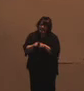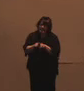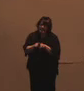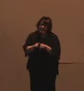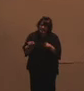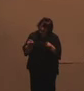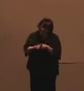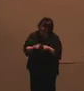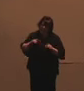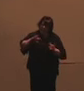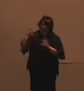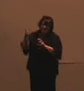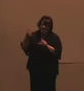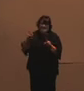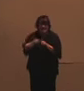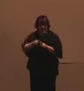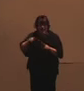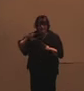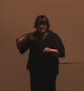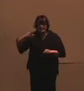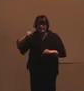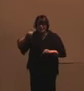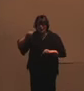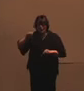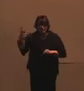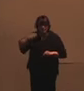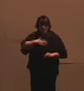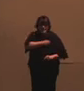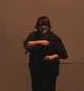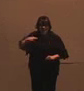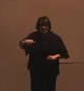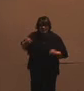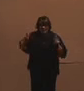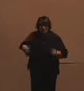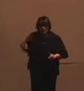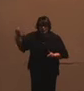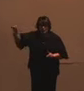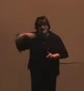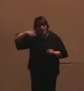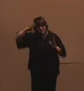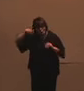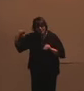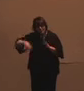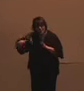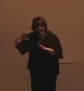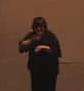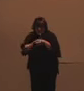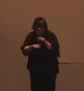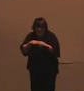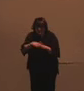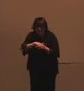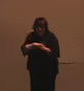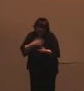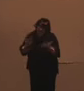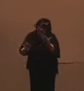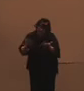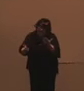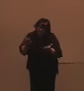And I hope, he's my staff, and he will find his own comfortable space in this chaos.